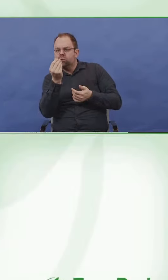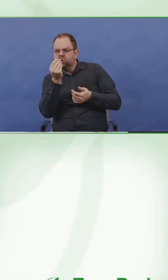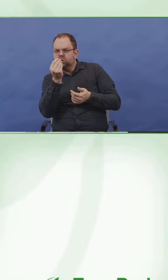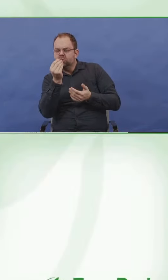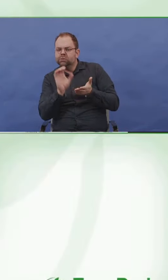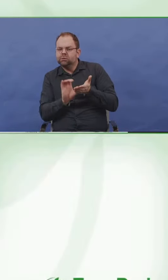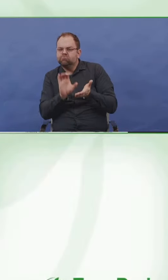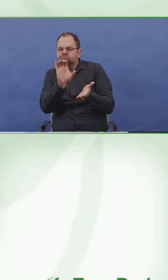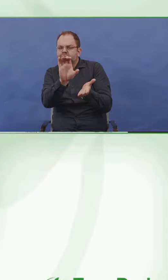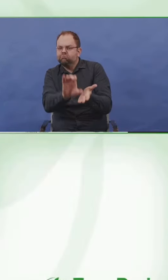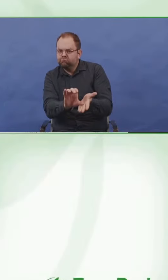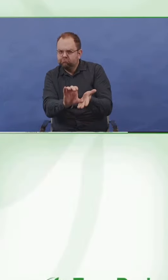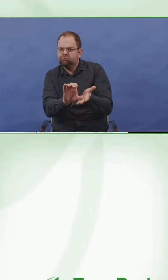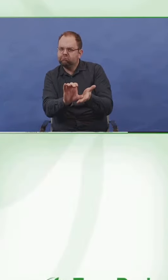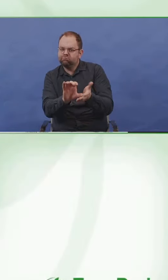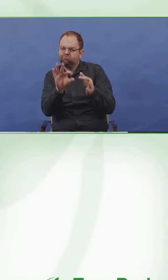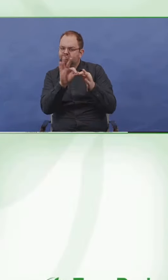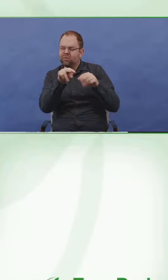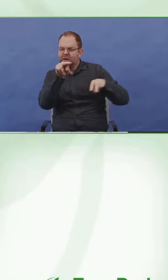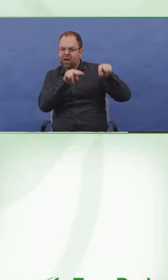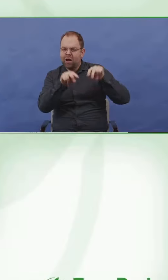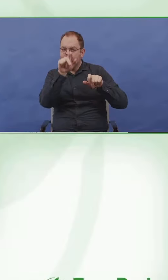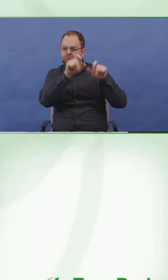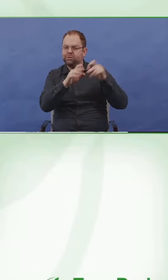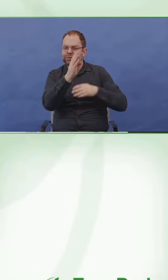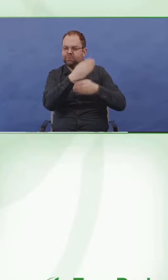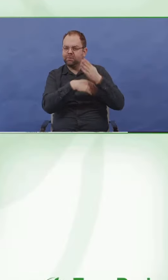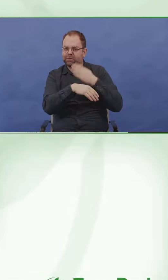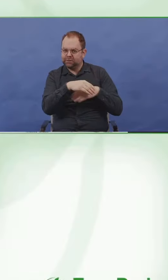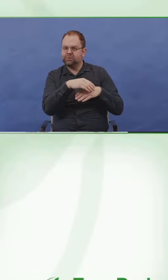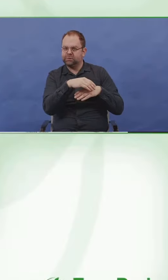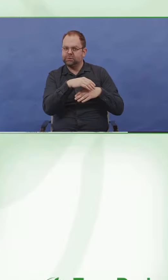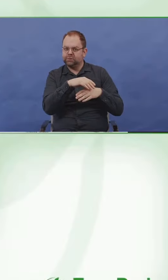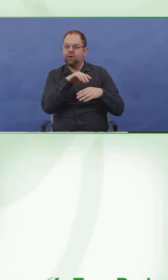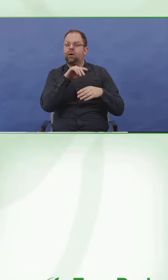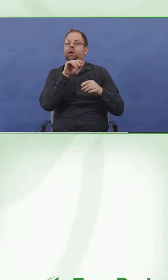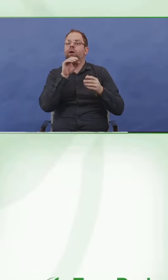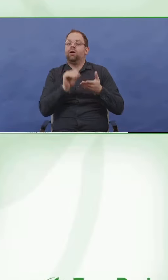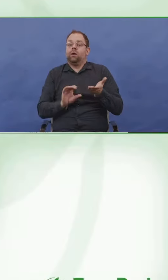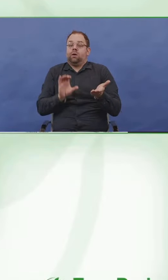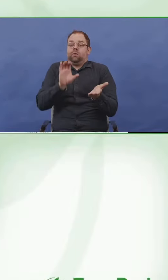such support they would not be able to work or would only be confined perhaps to very basic telework.